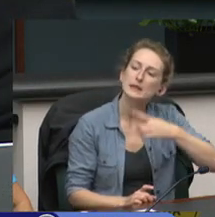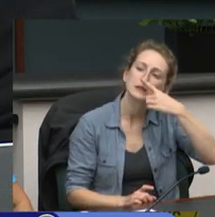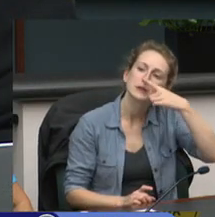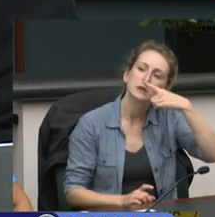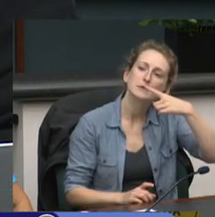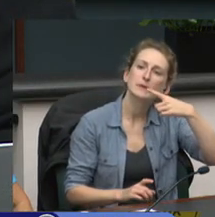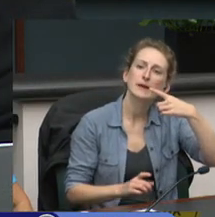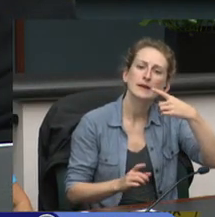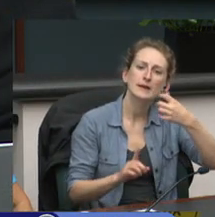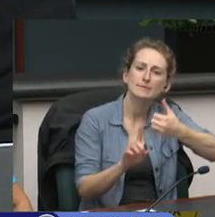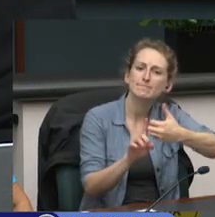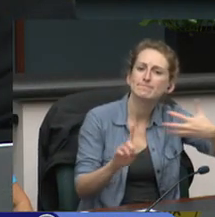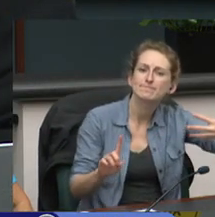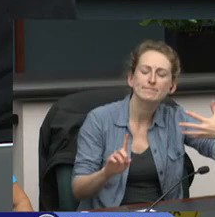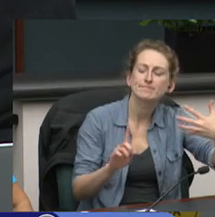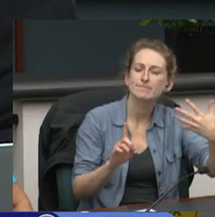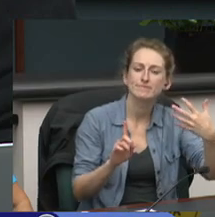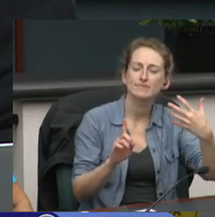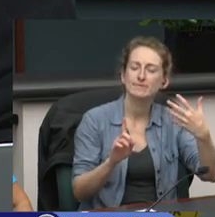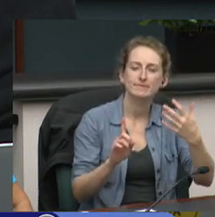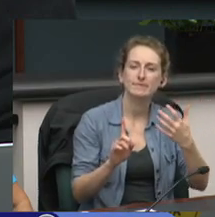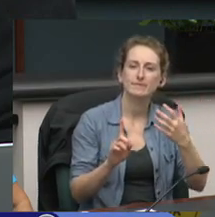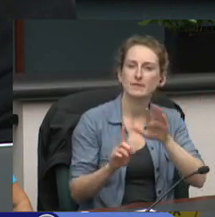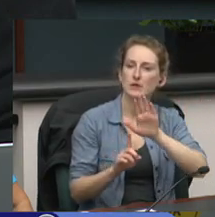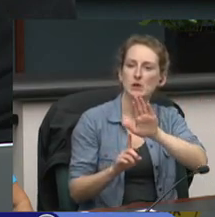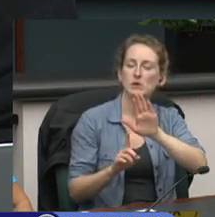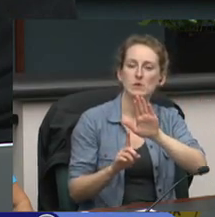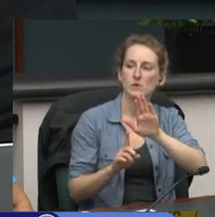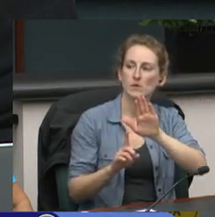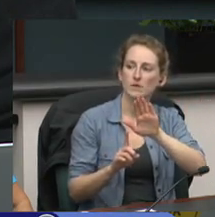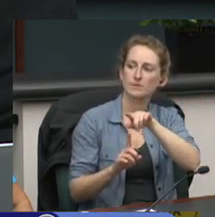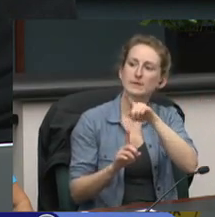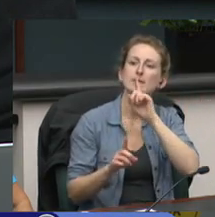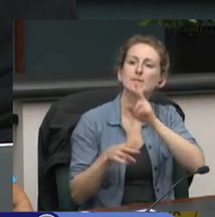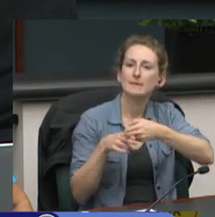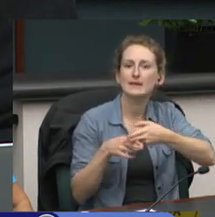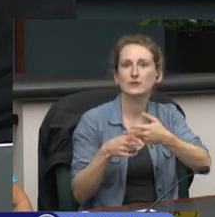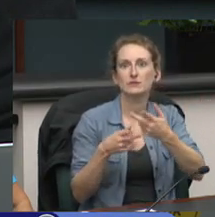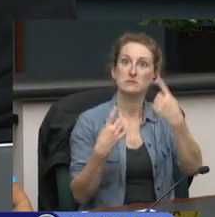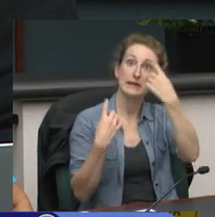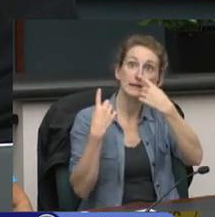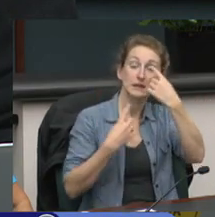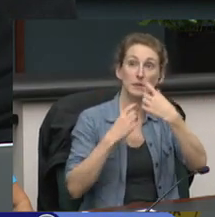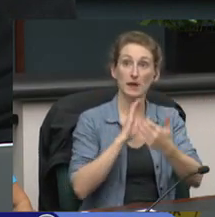order to begin thinking about amendments do you want us to give you actual text